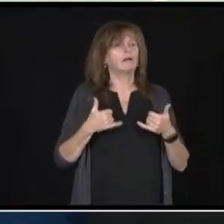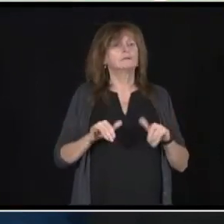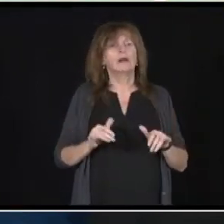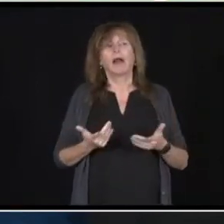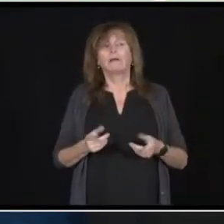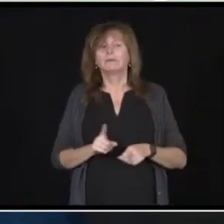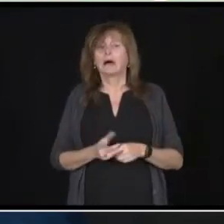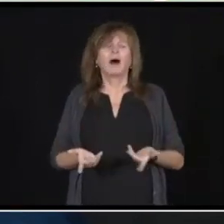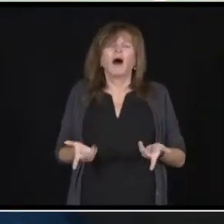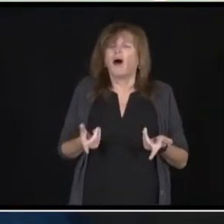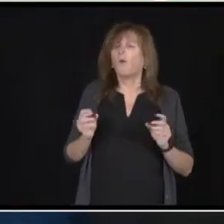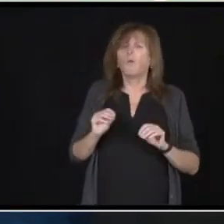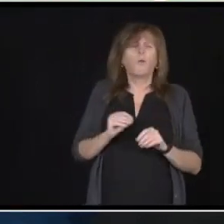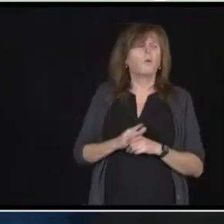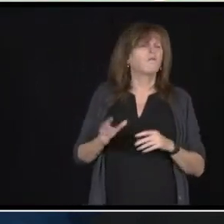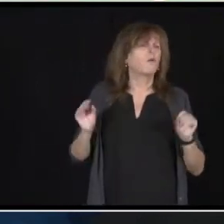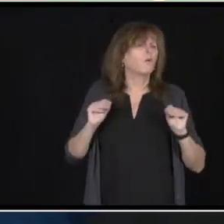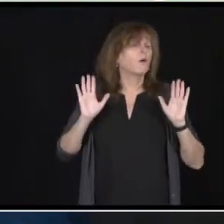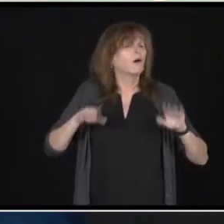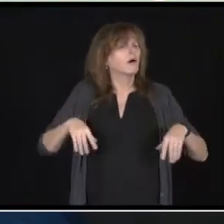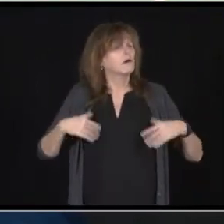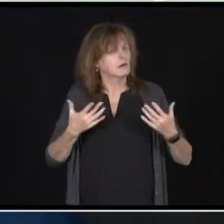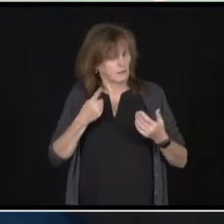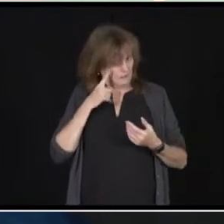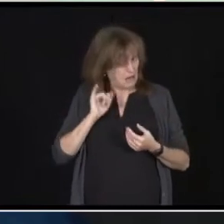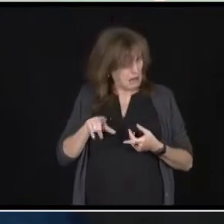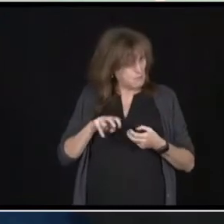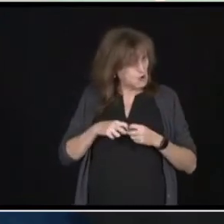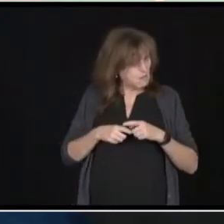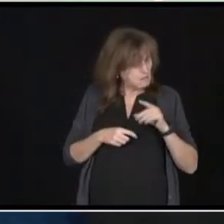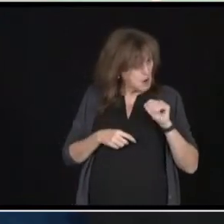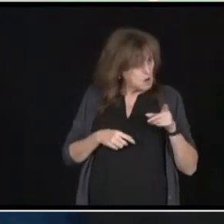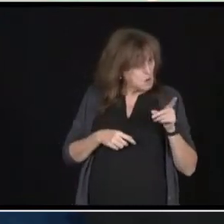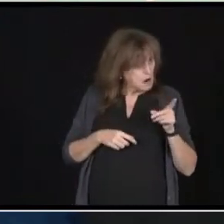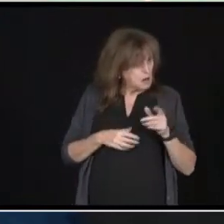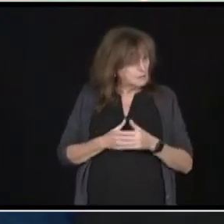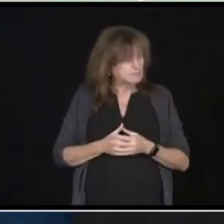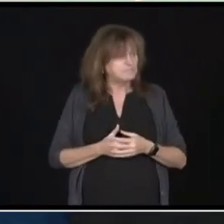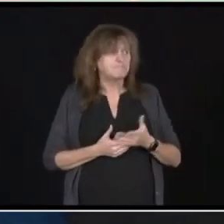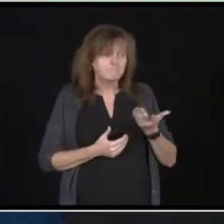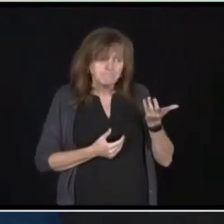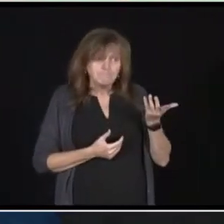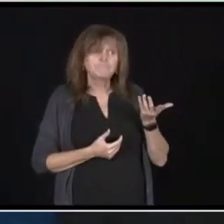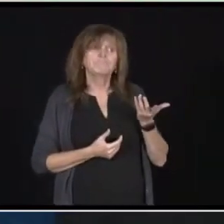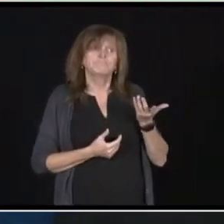How much of a factor do you think that was? I think it plays a big factor.